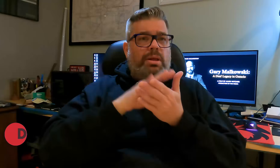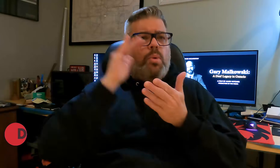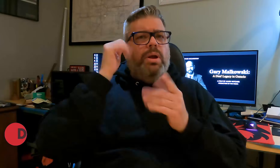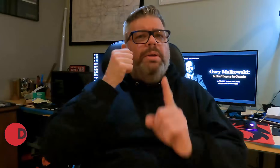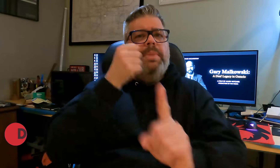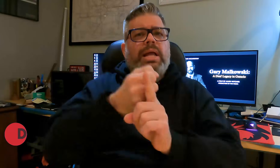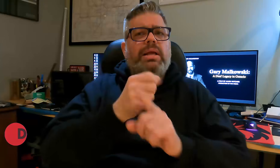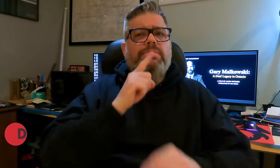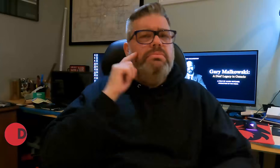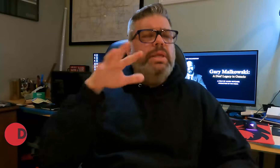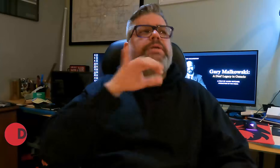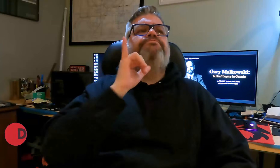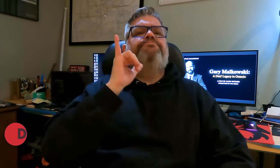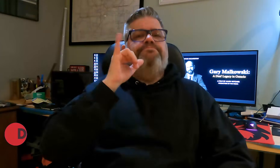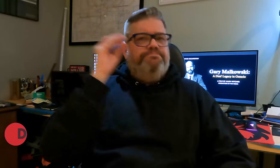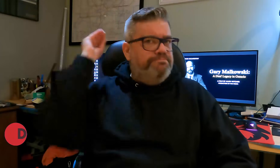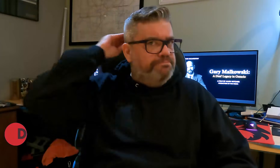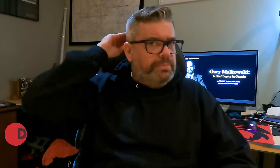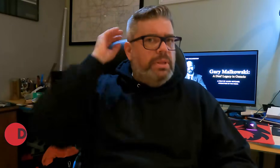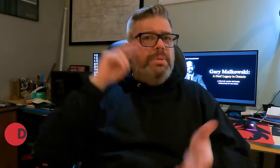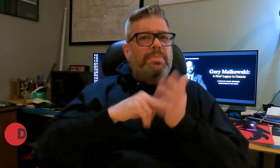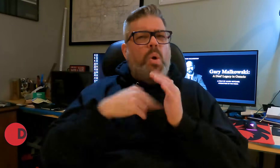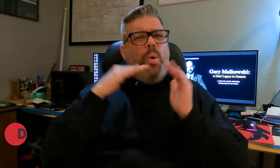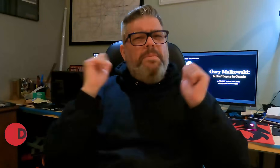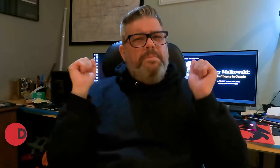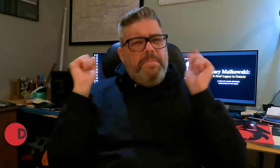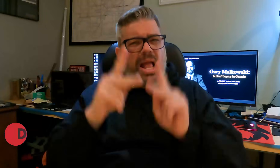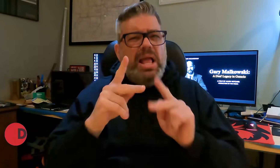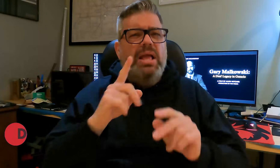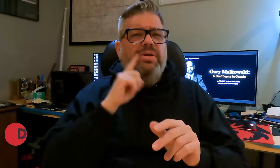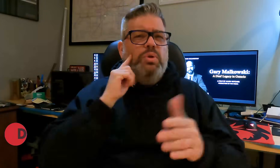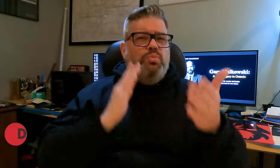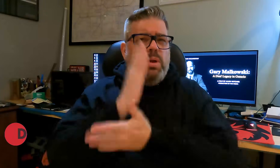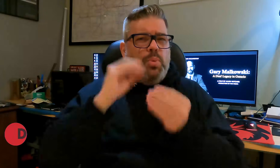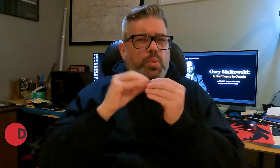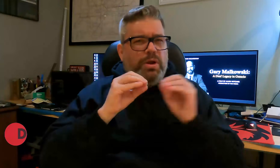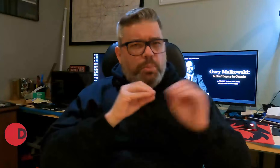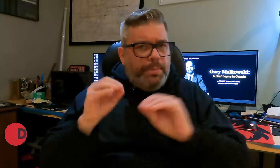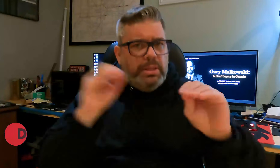I hope Deaf rights will come back stronger through movement,